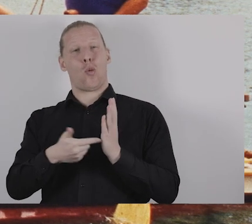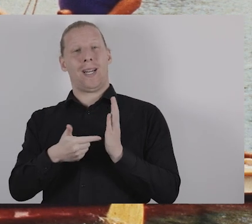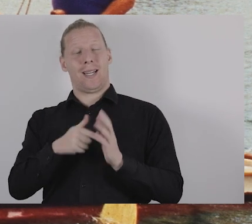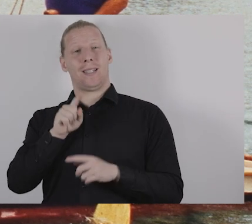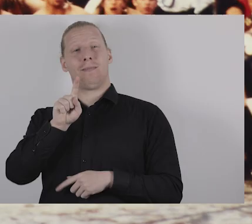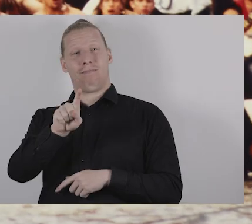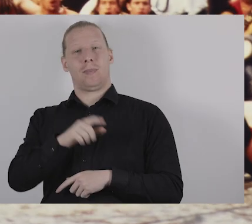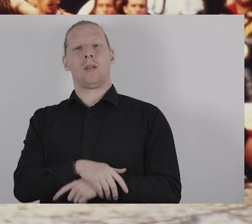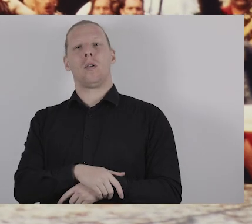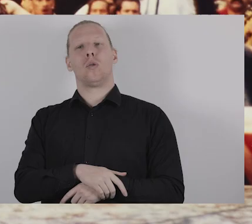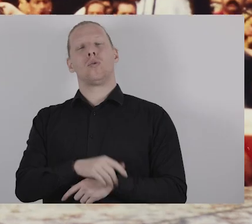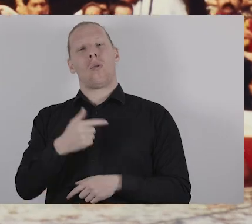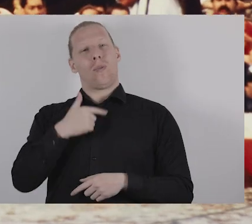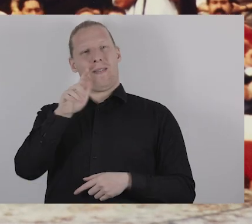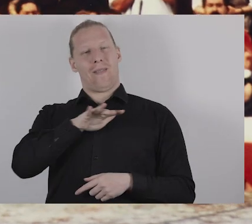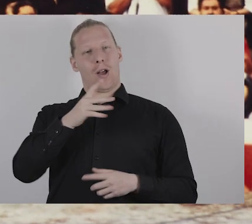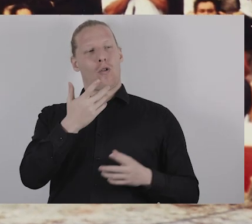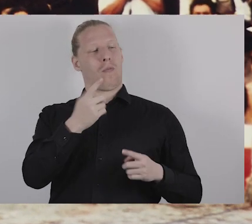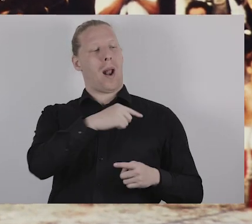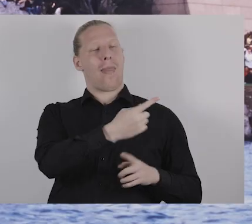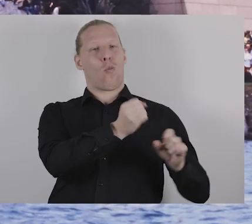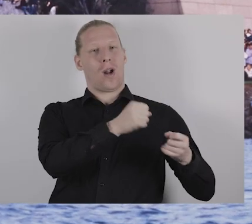We took Aurere Iti...